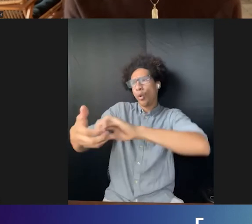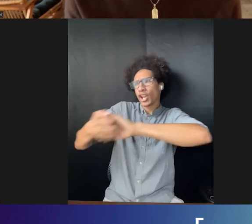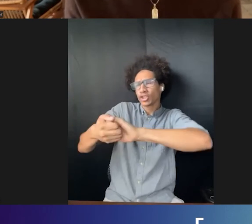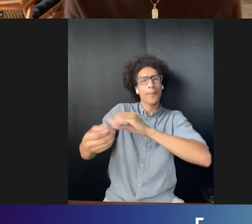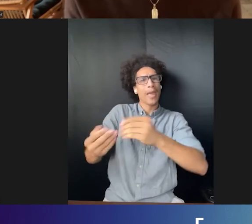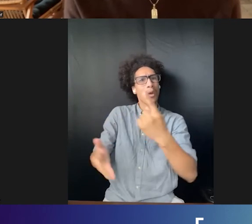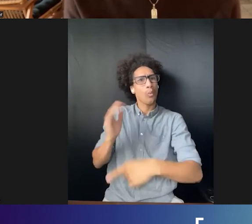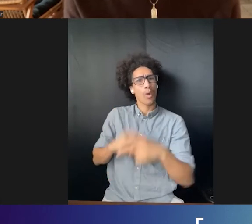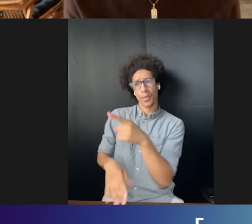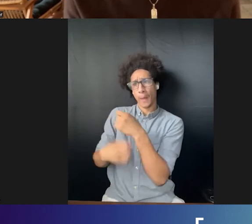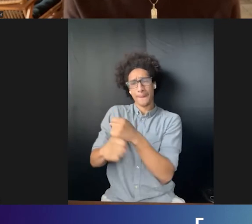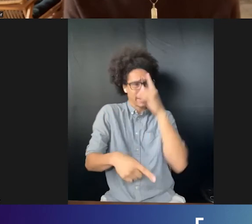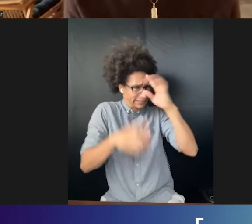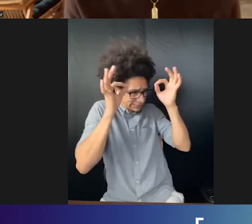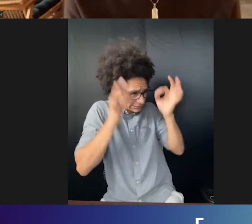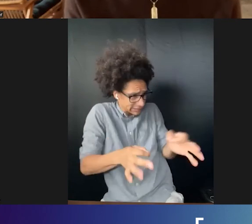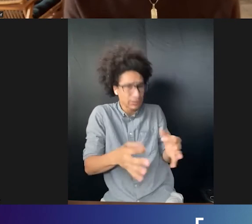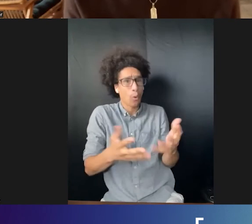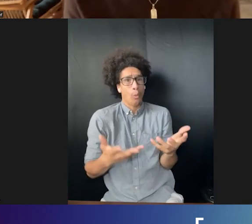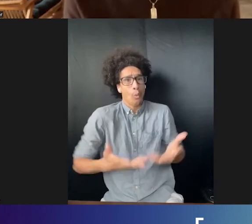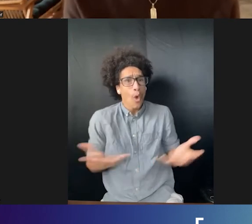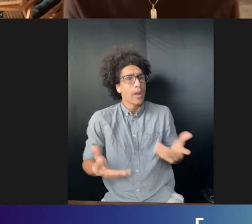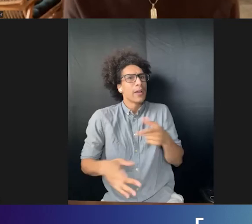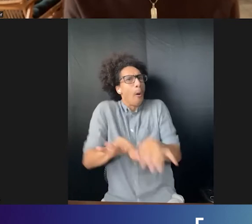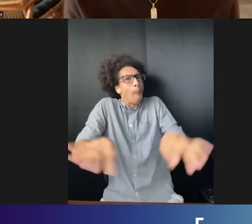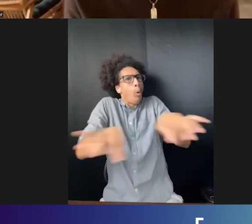based on is something that they want reveal to their own filmmakers. That's got to change.